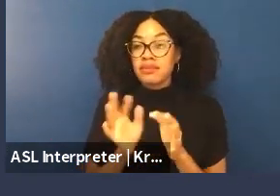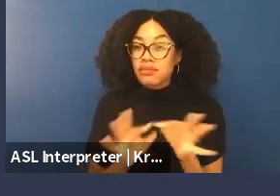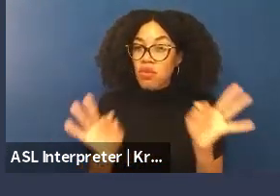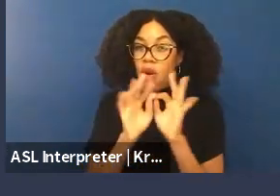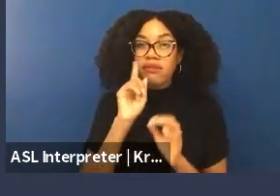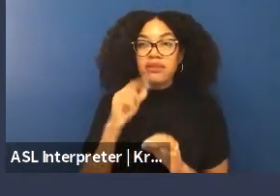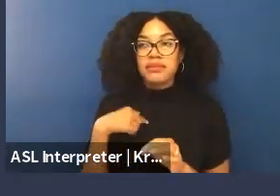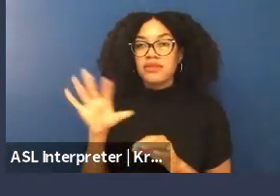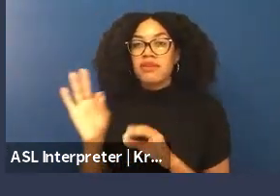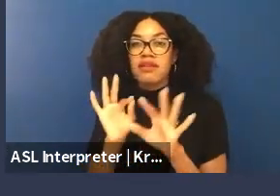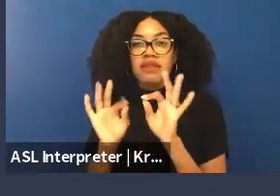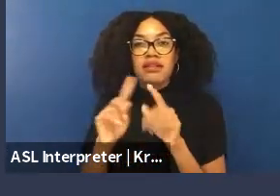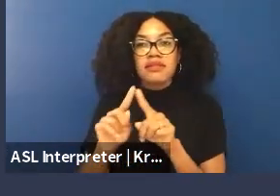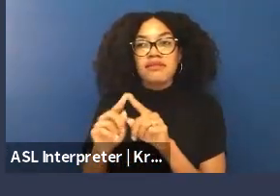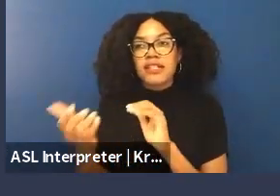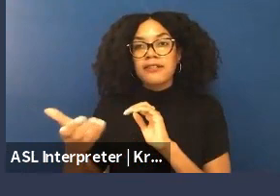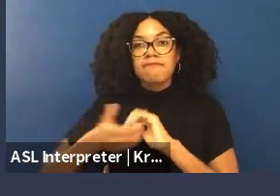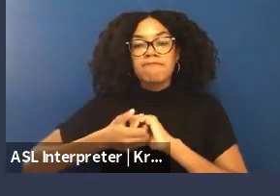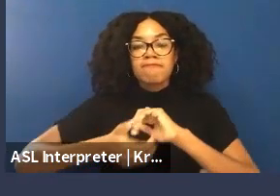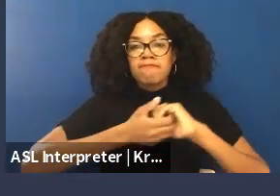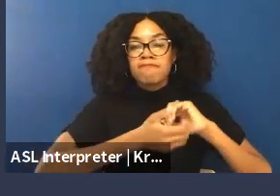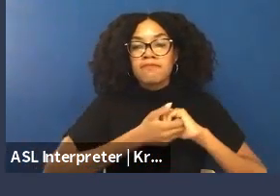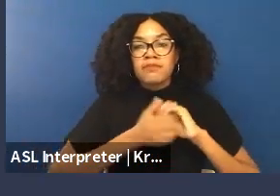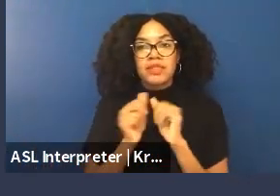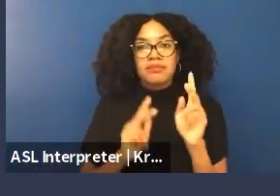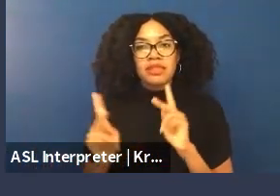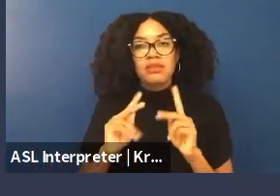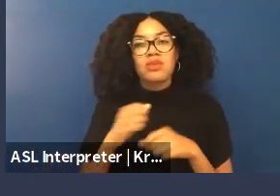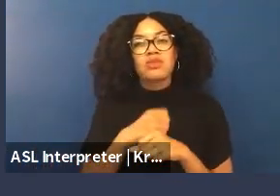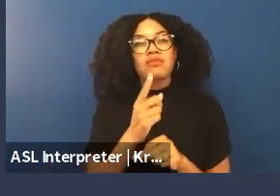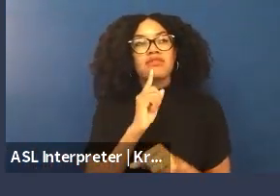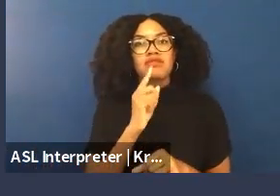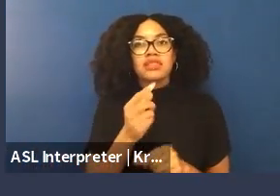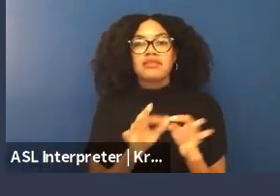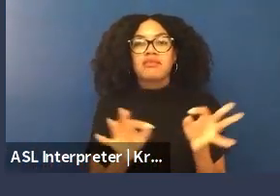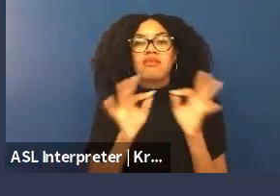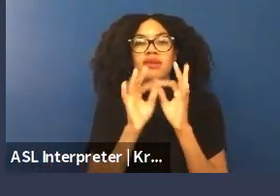on campus in order to make some meaningful programmatic changes within the university.